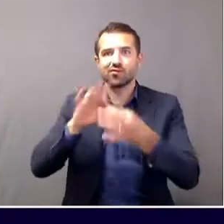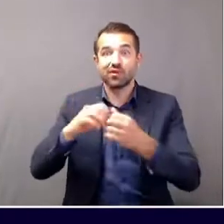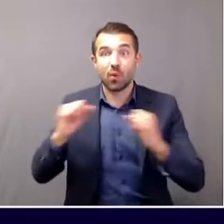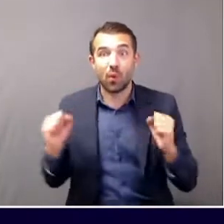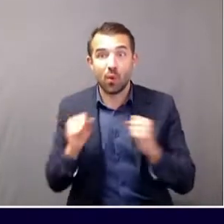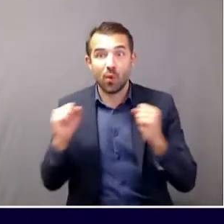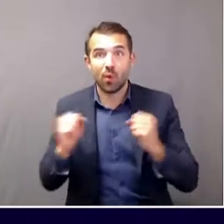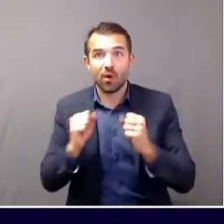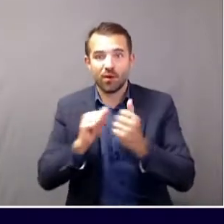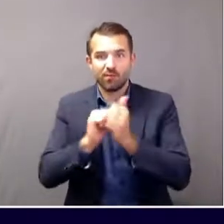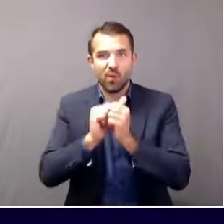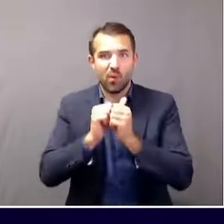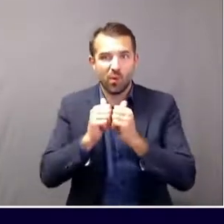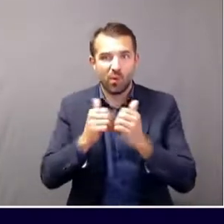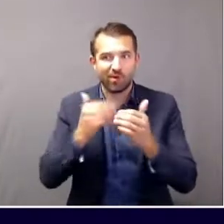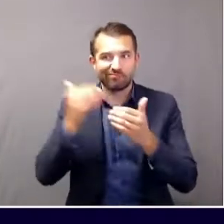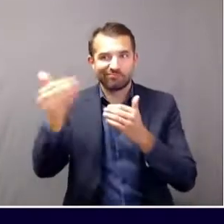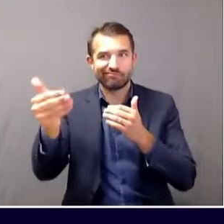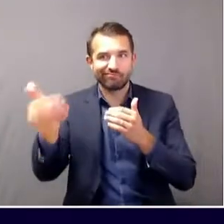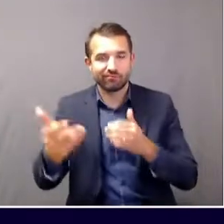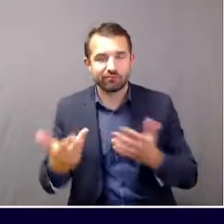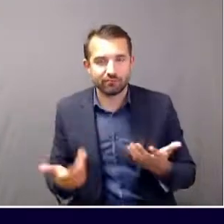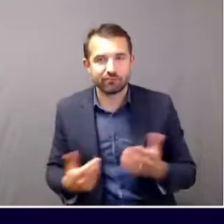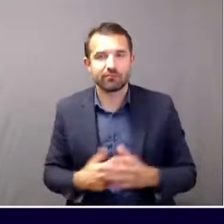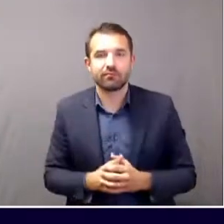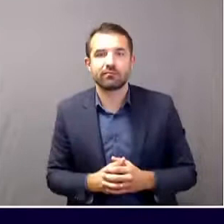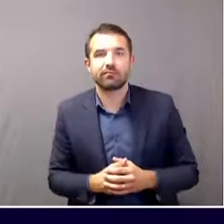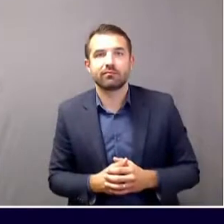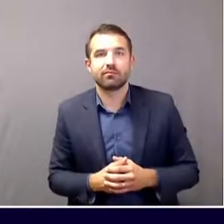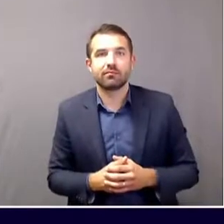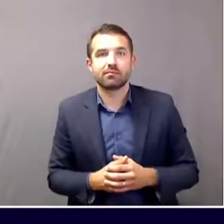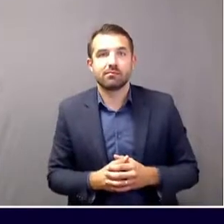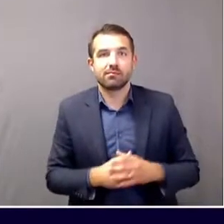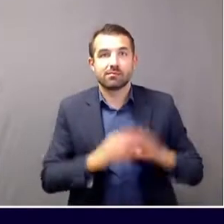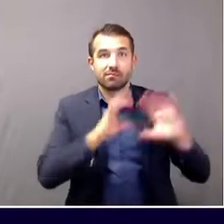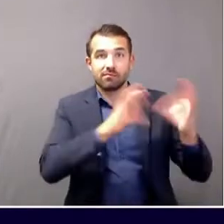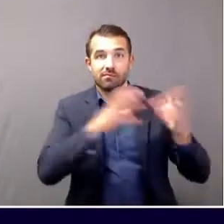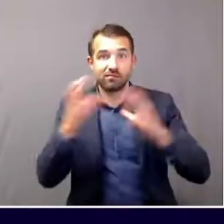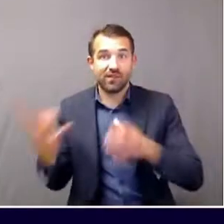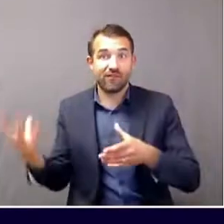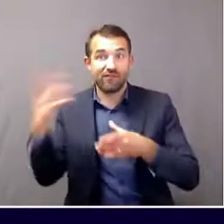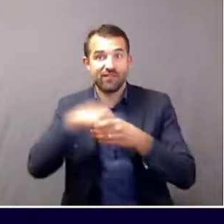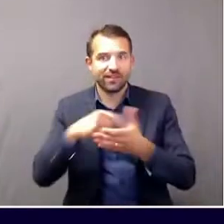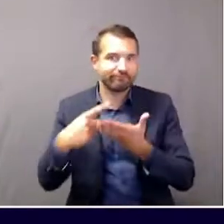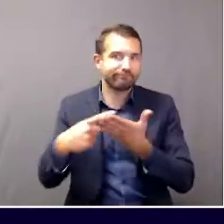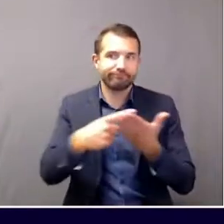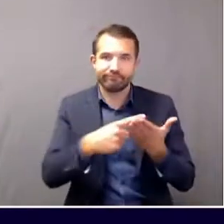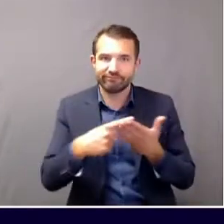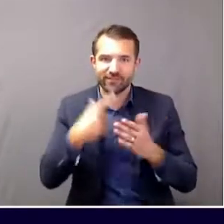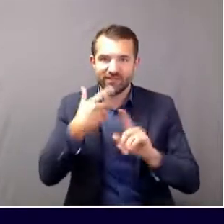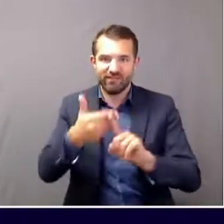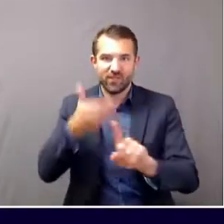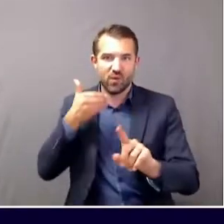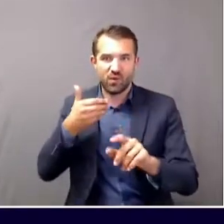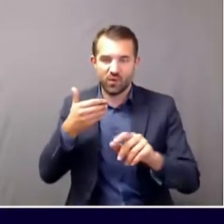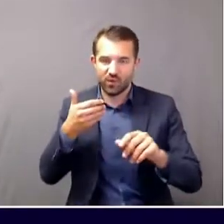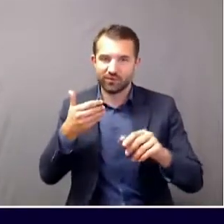organizations you're open now to get ready for